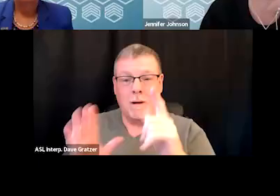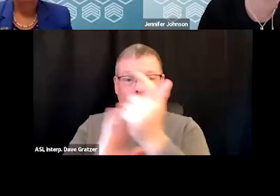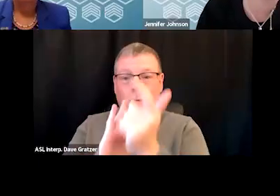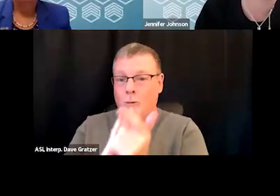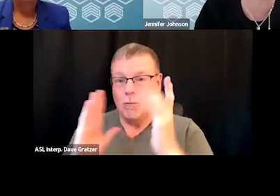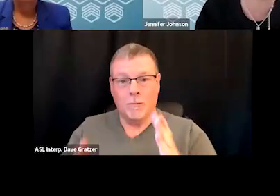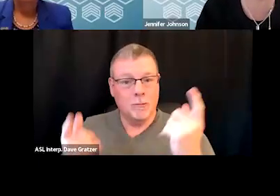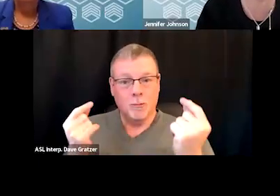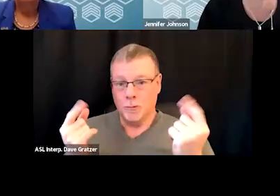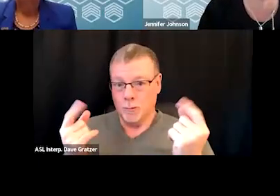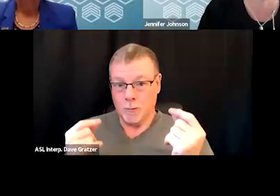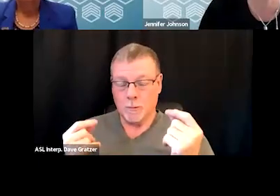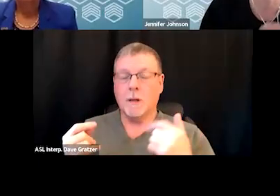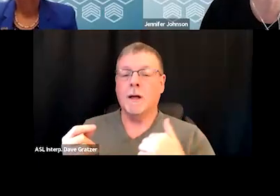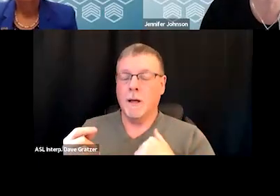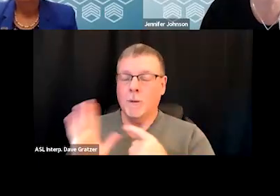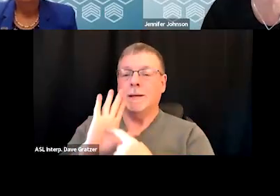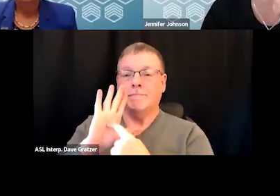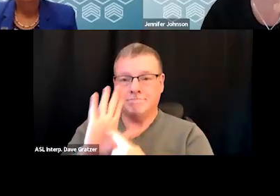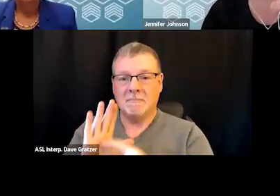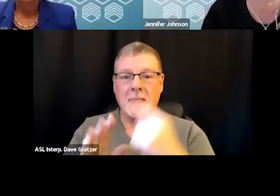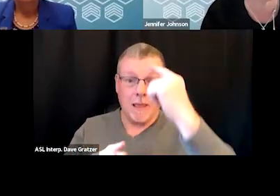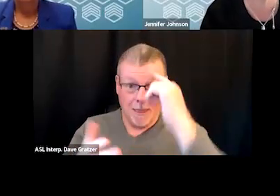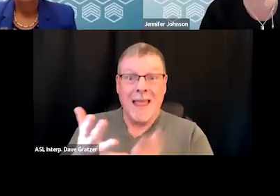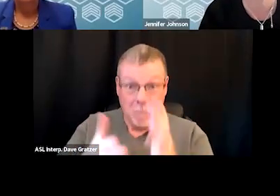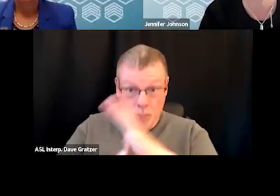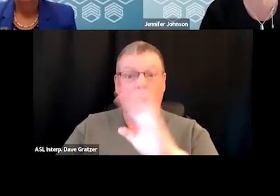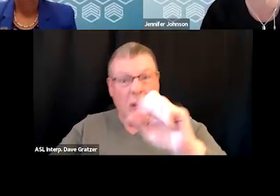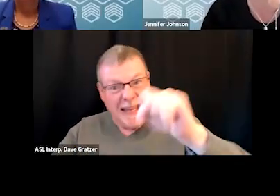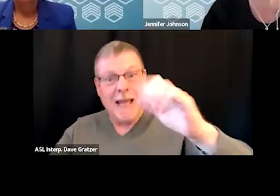J- Judge, we present all the time. For us, we think it's a priority. We think everybody knows this.